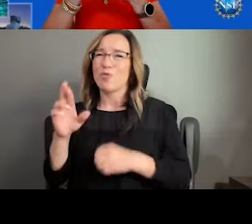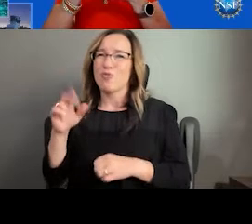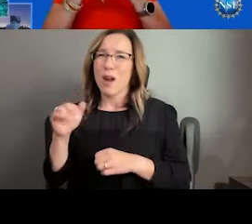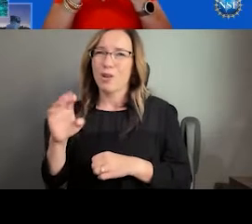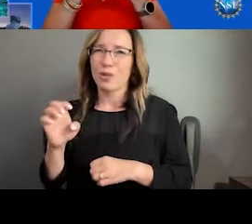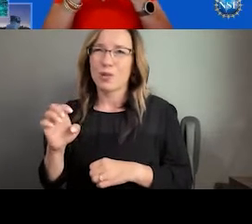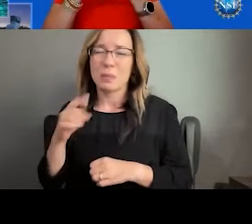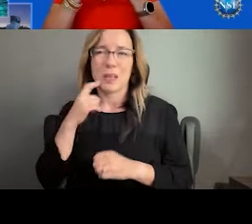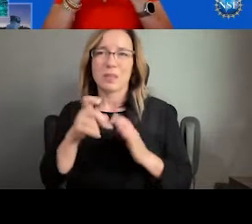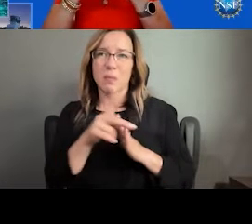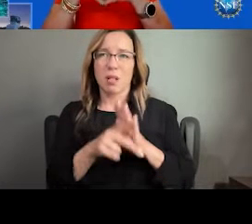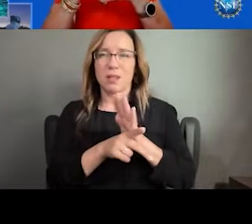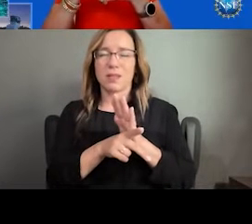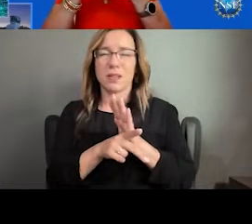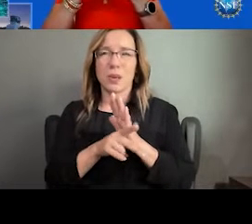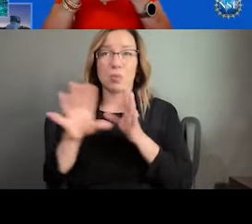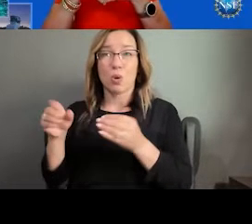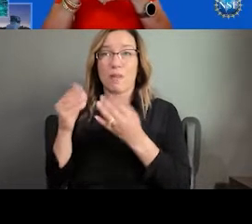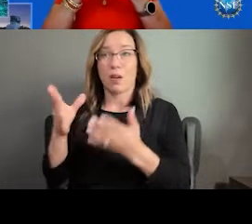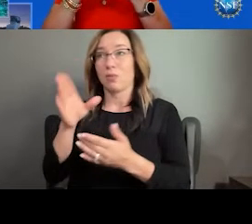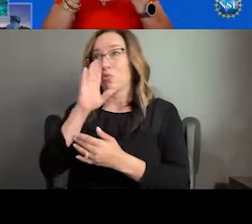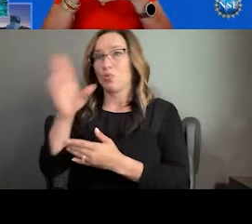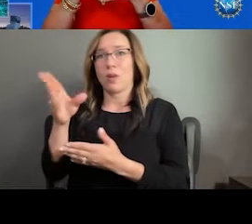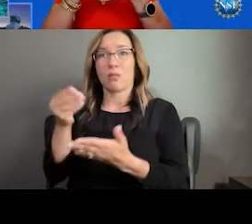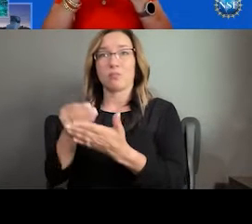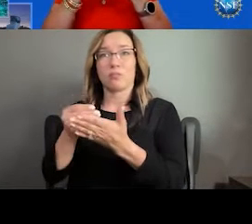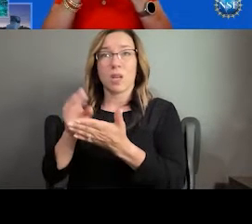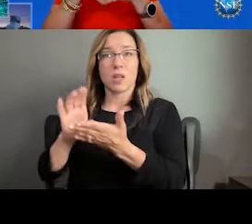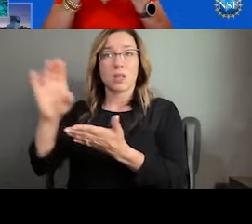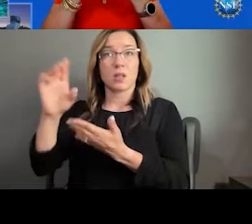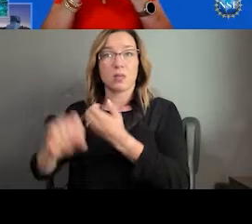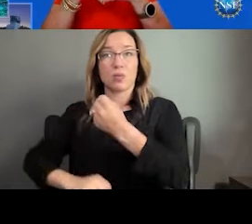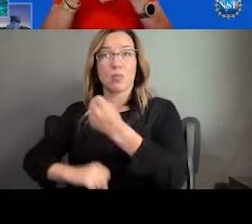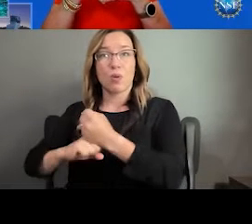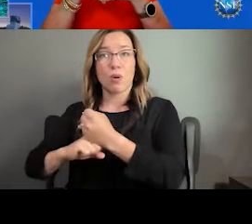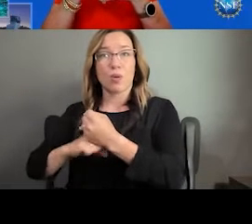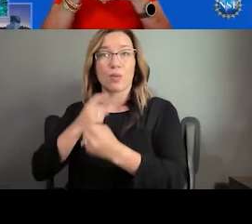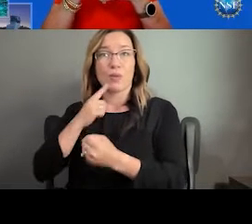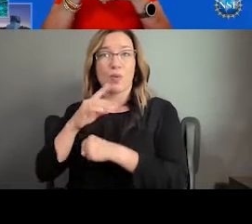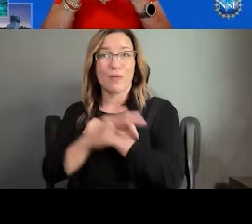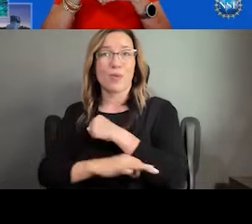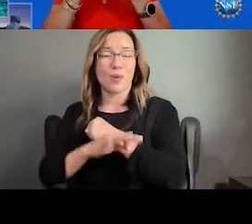provides direct funding support to foreign organizations.